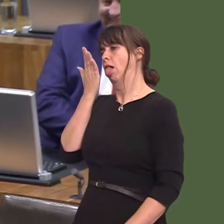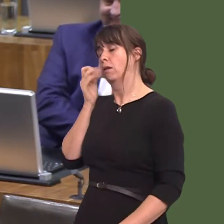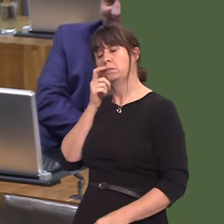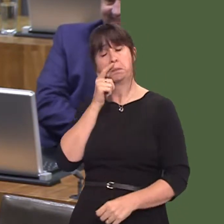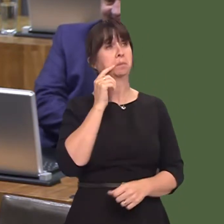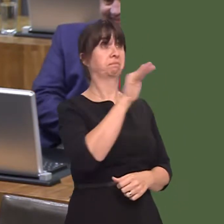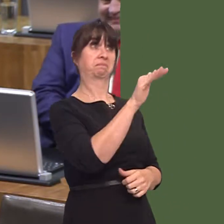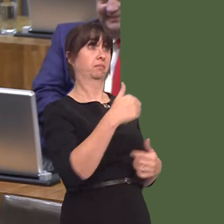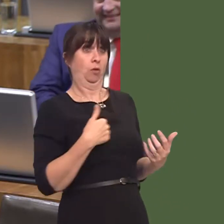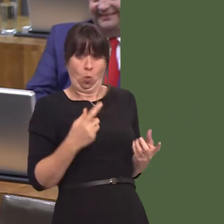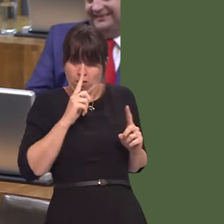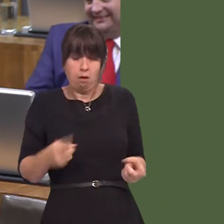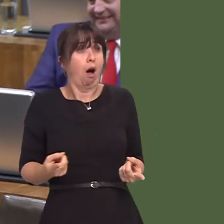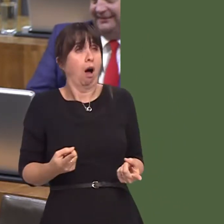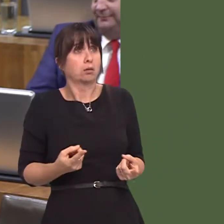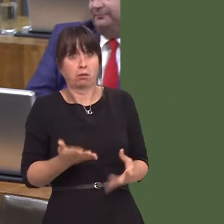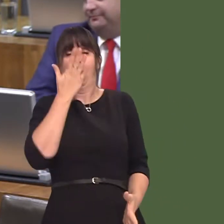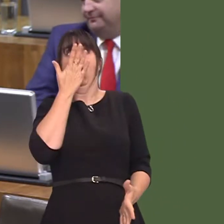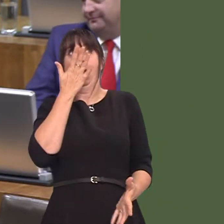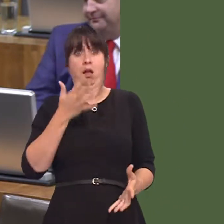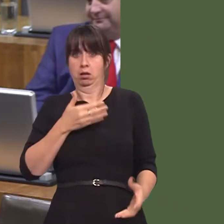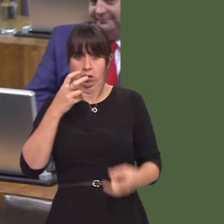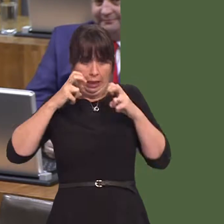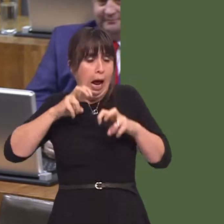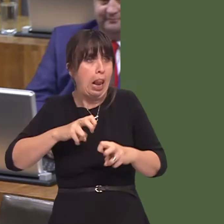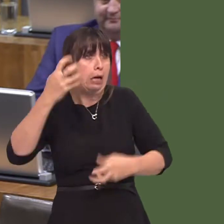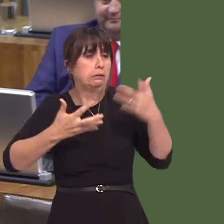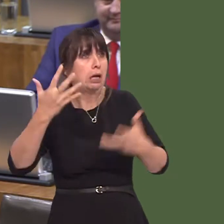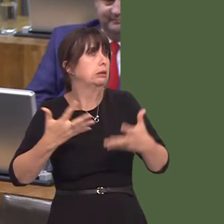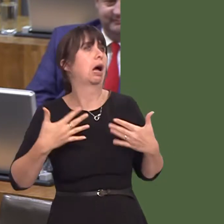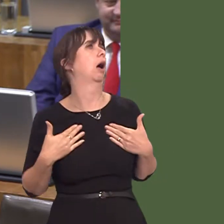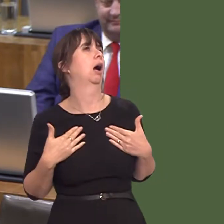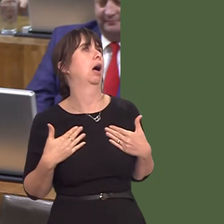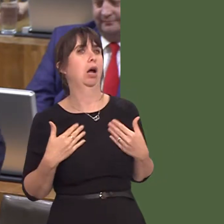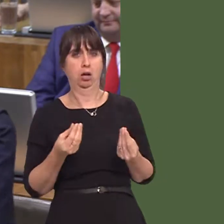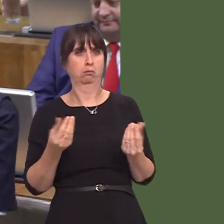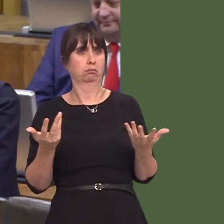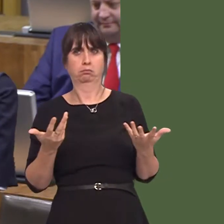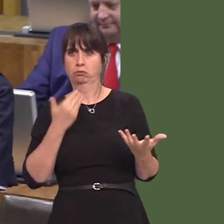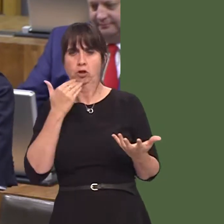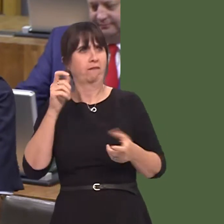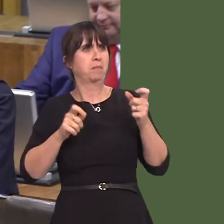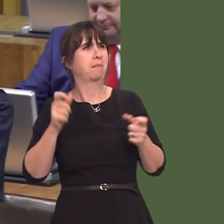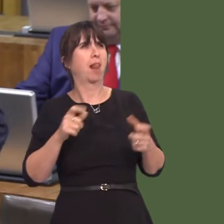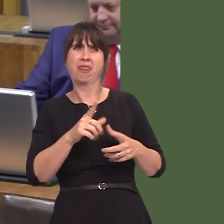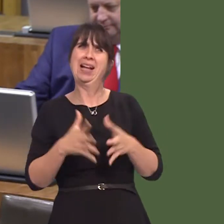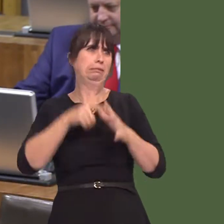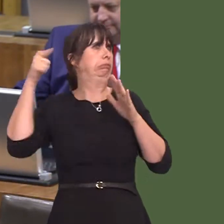We made it clear that we didnít have the resources to support that work at that time, and expressed concern about being asked to undertake such a large exercise before the